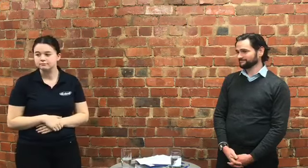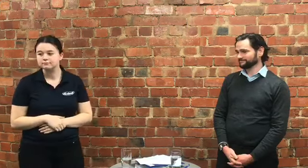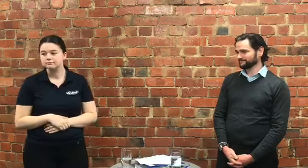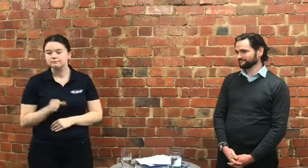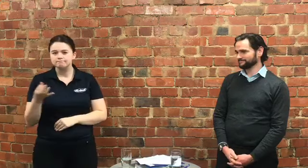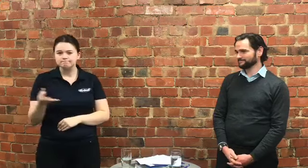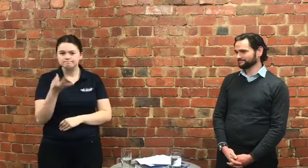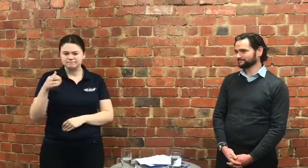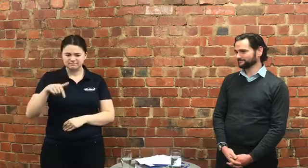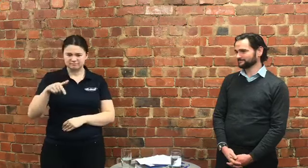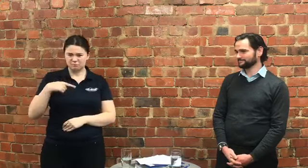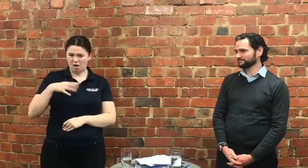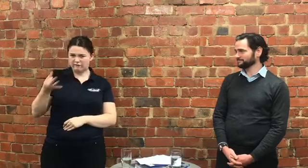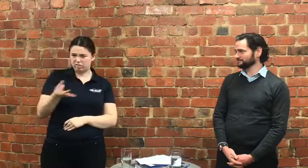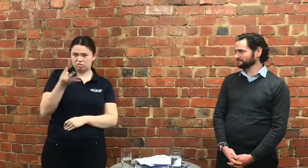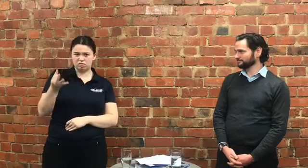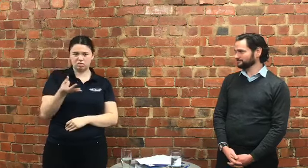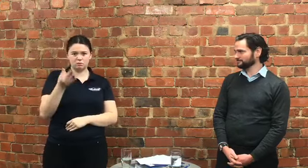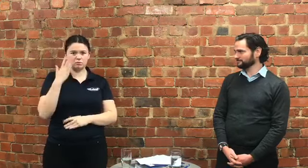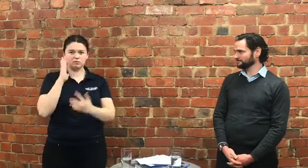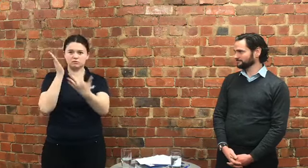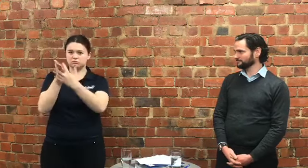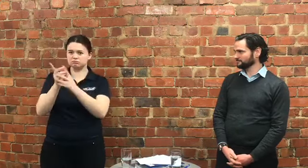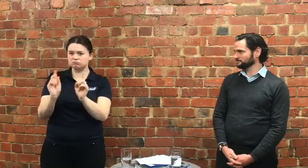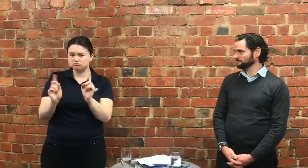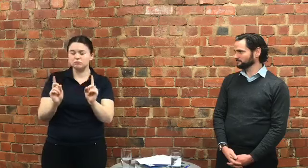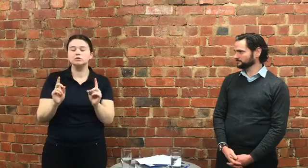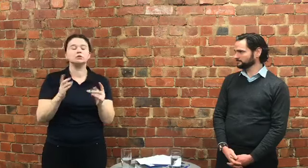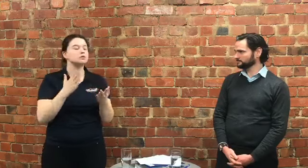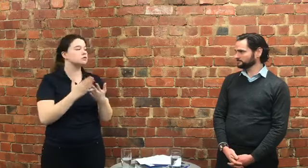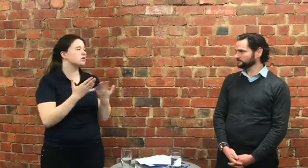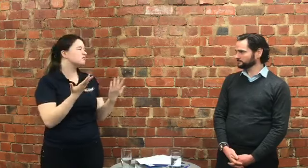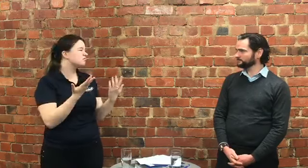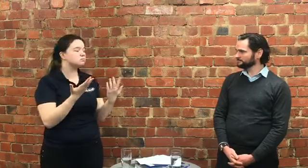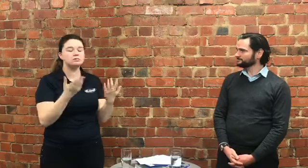it took quite some time to be able to receive the plan back.